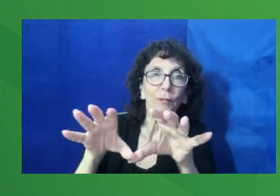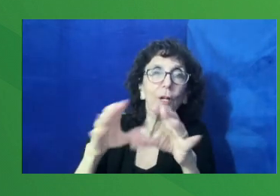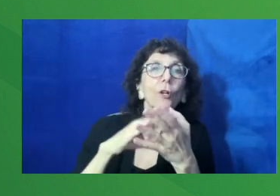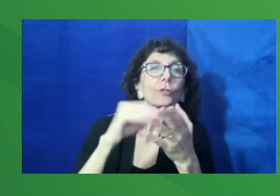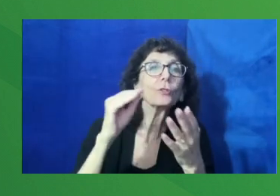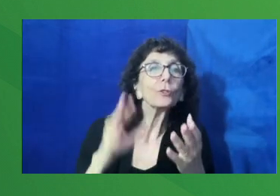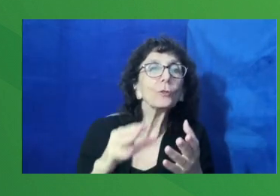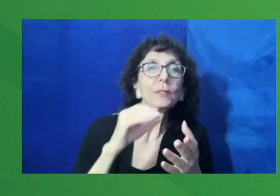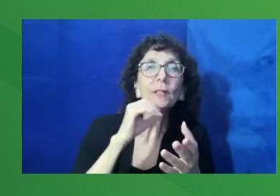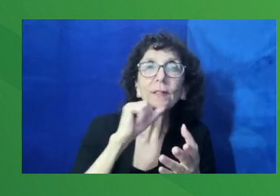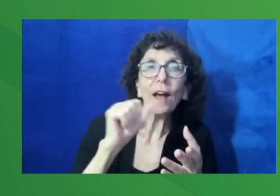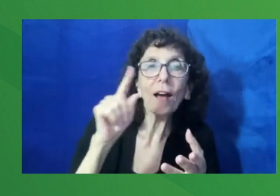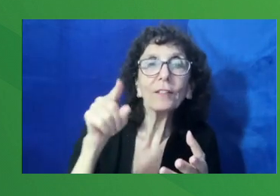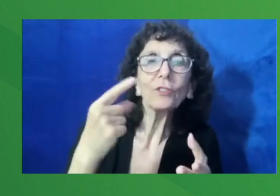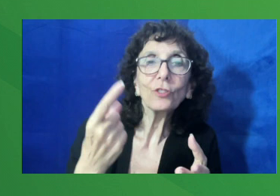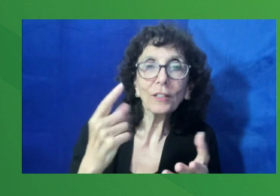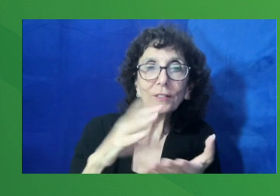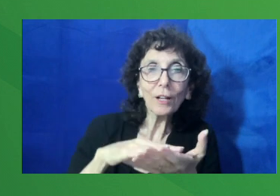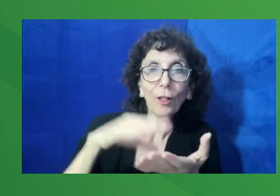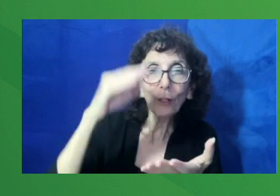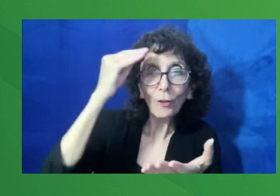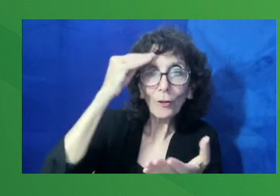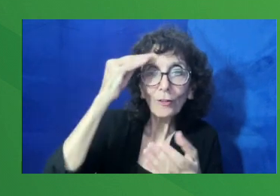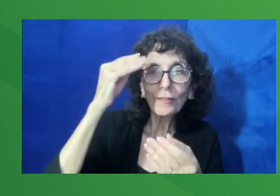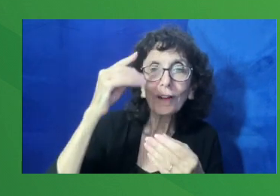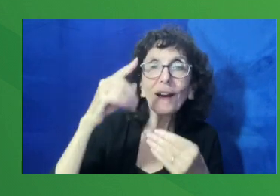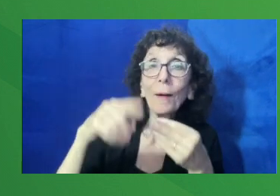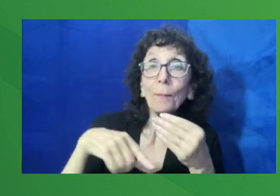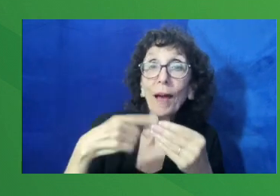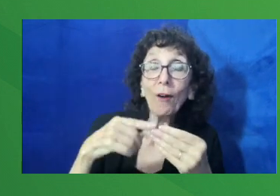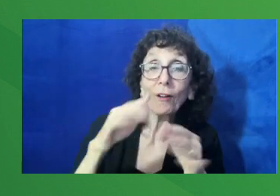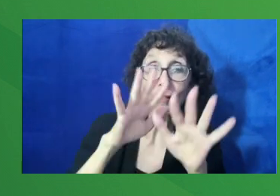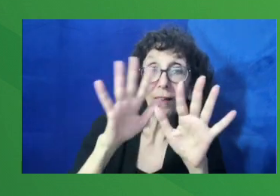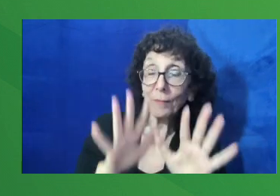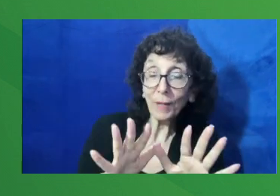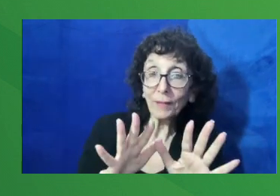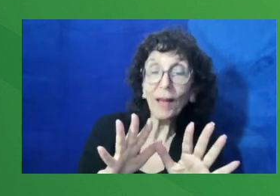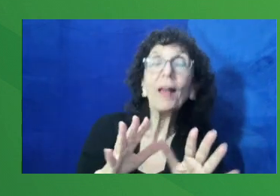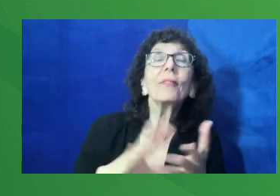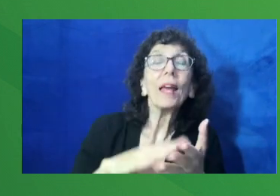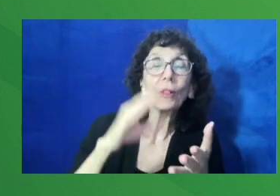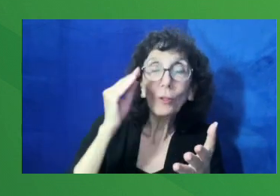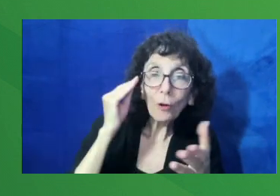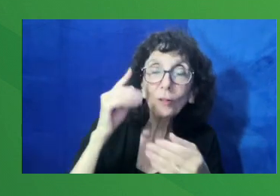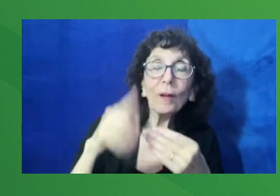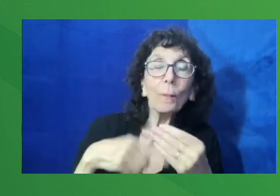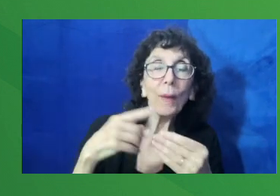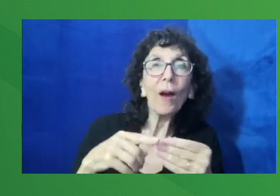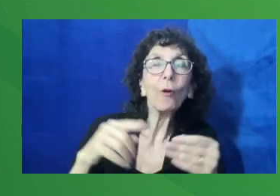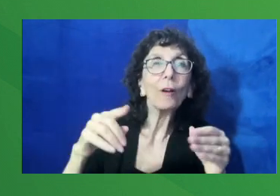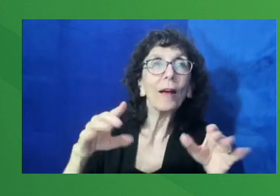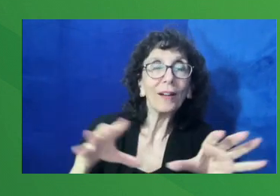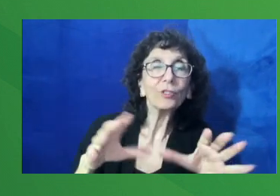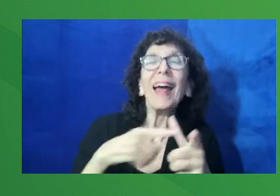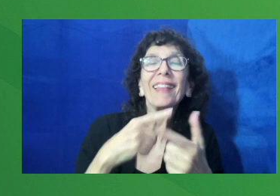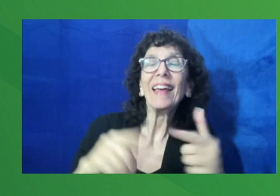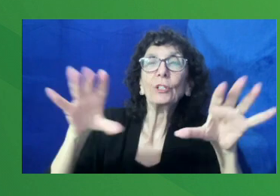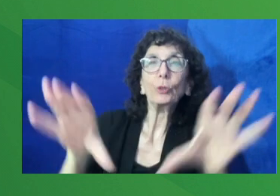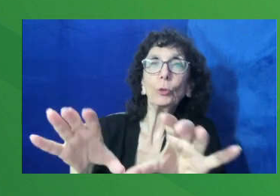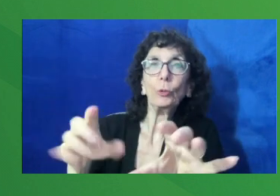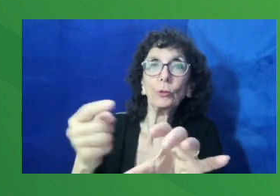about climate change and about action. And finally, effective programs provide ongoing